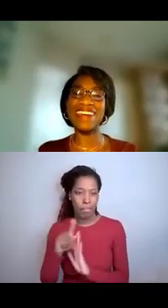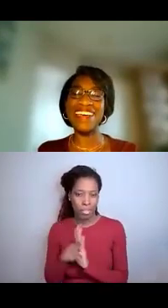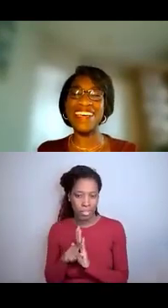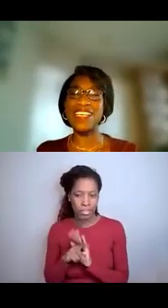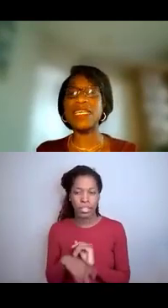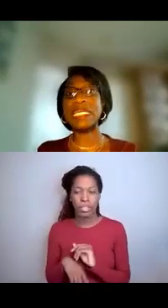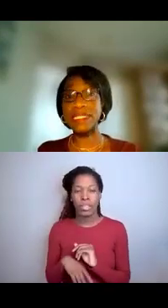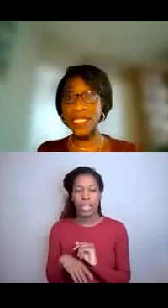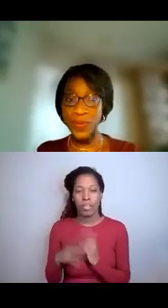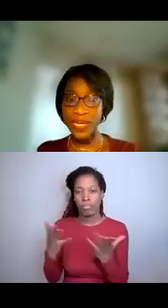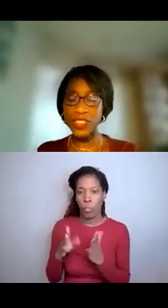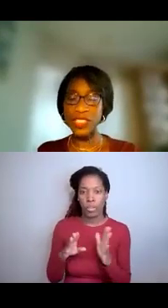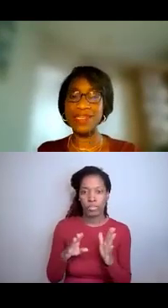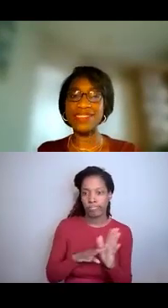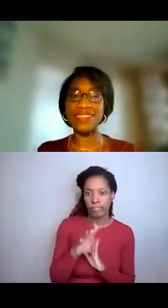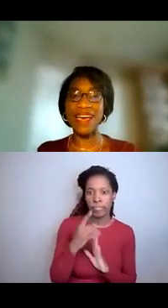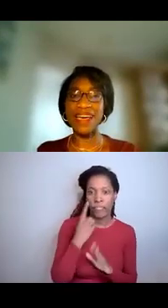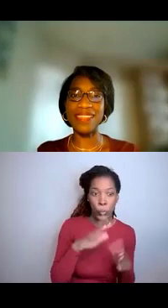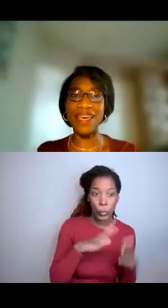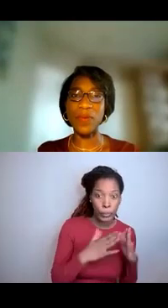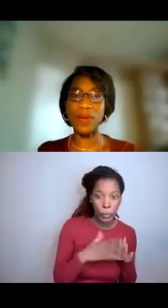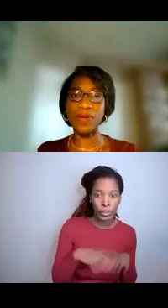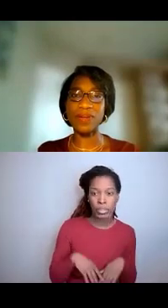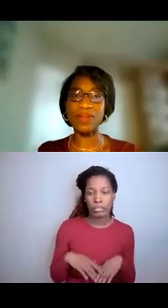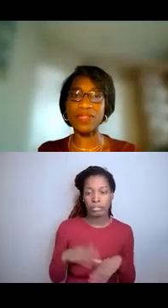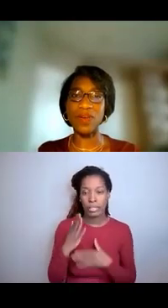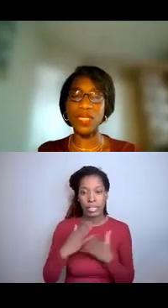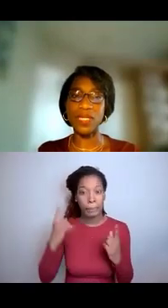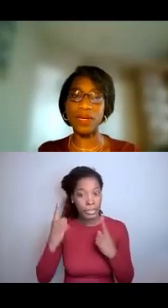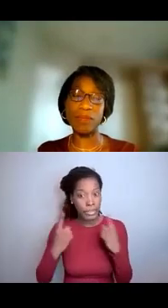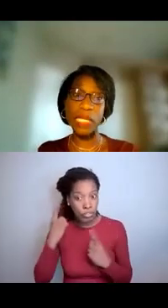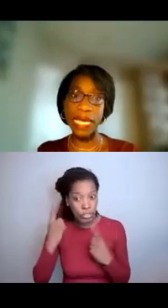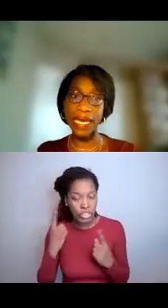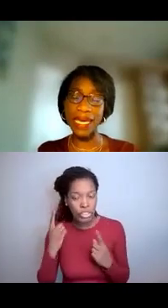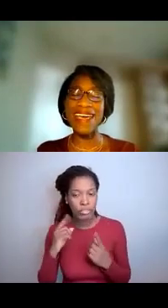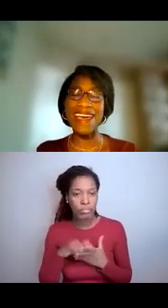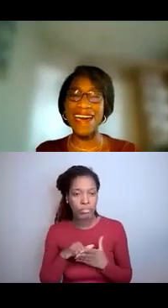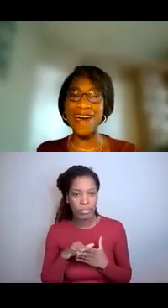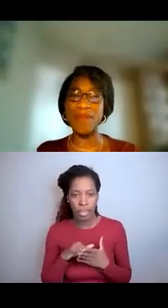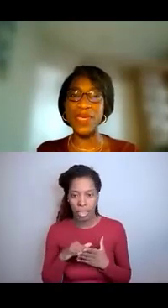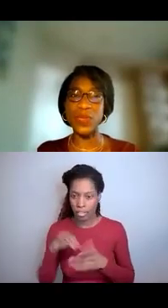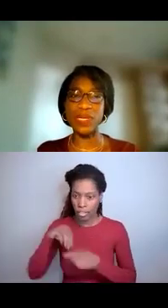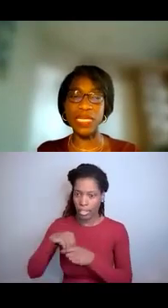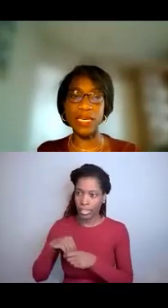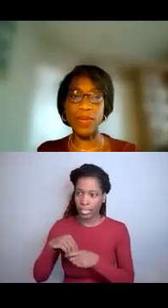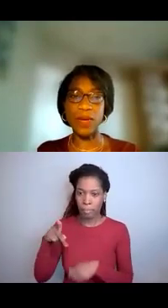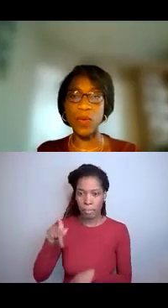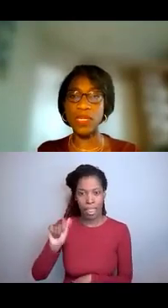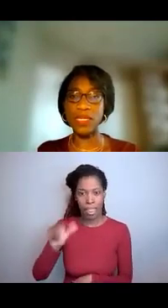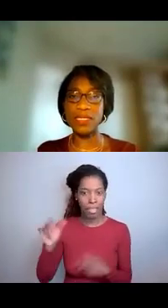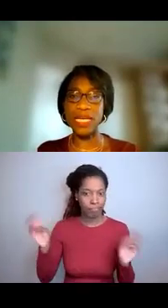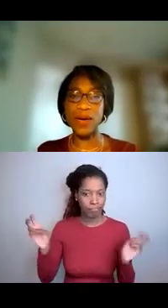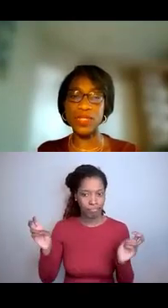and some considerations that we're .. . that are in play as we're thinking about rolling this out.